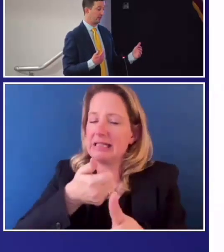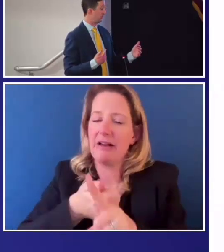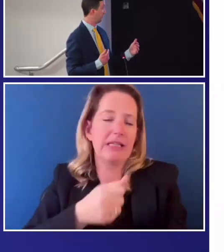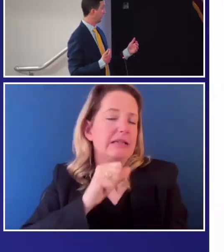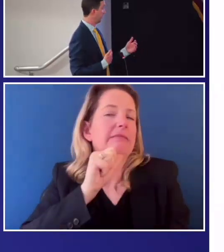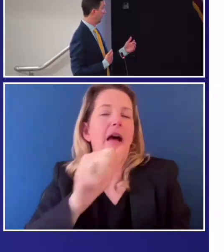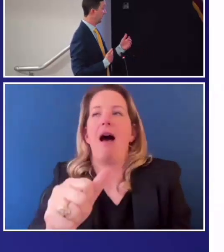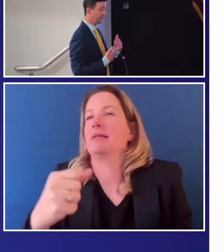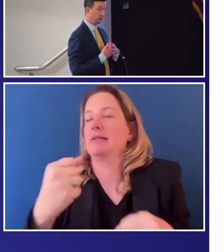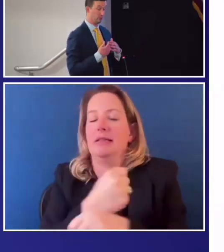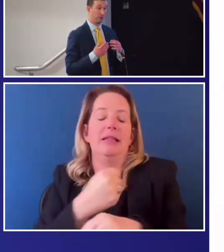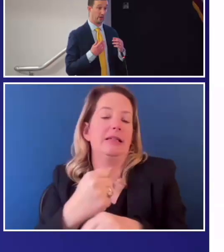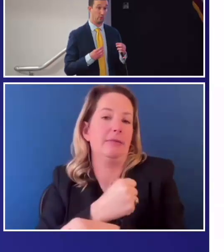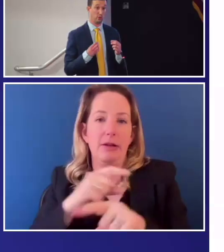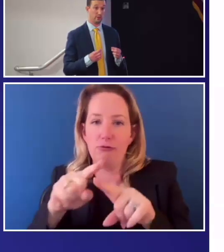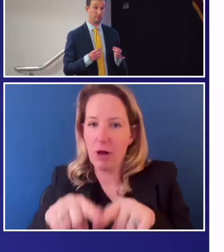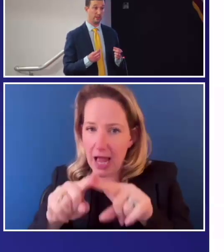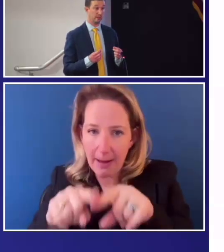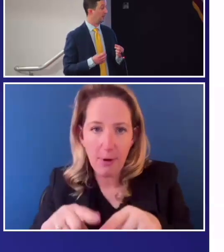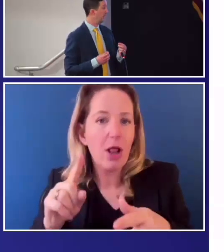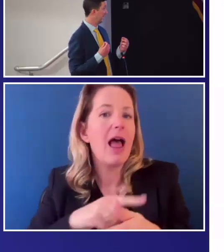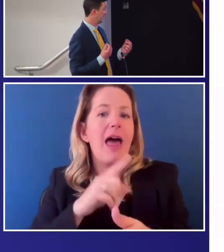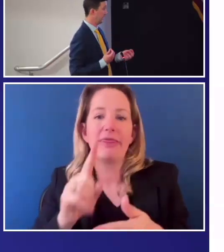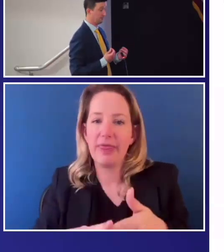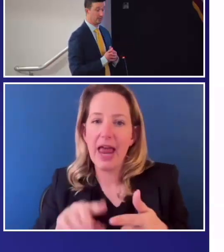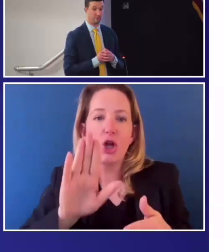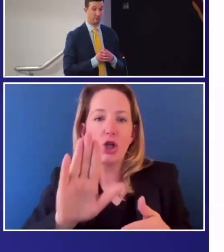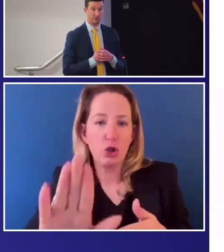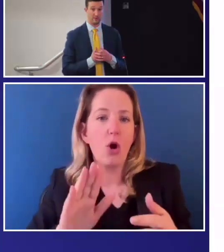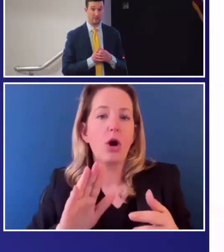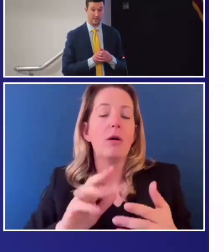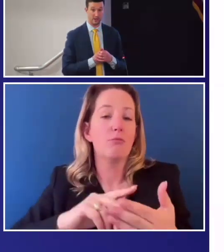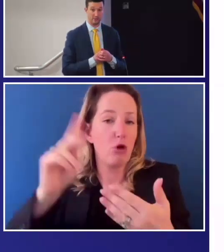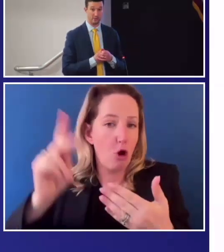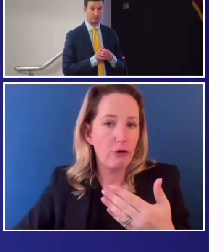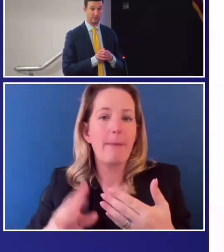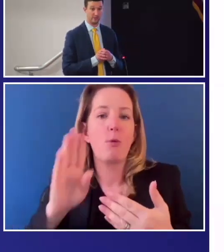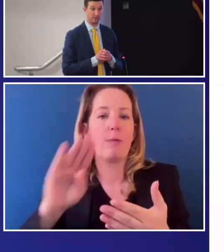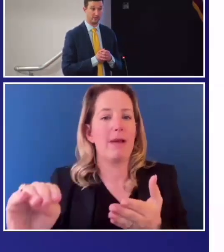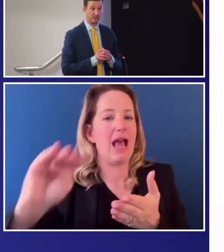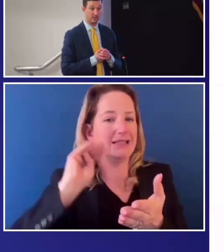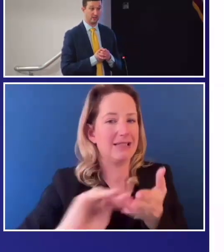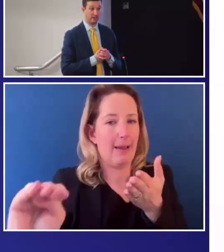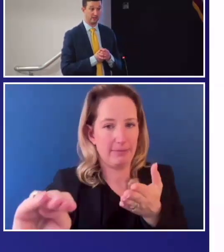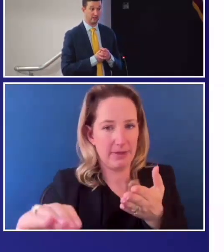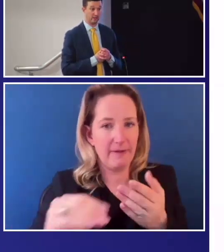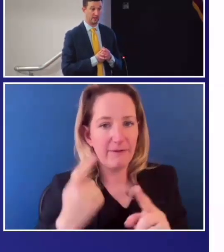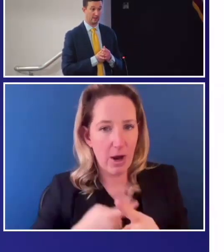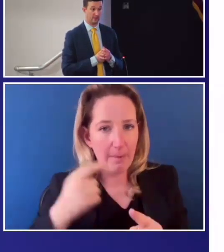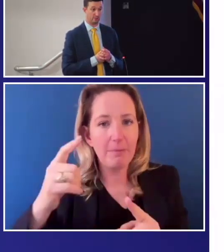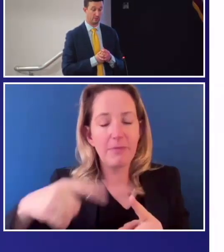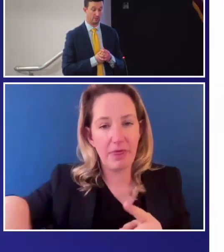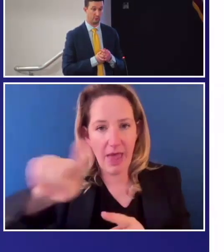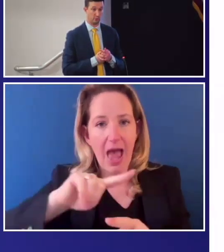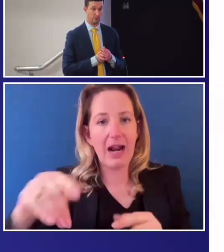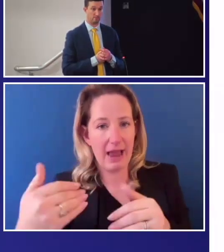metric for you, and your program would be exempted from the accountability provisions in the proposed rule.